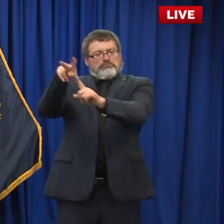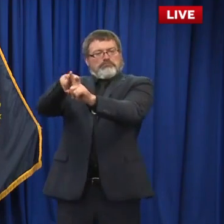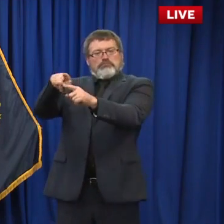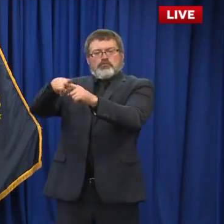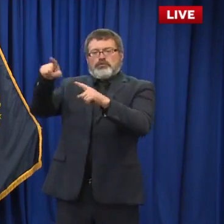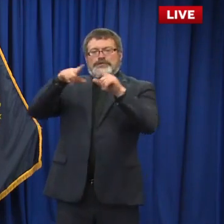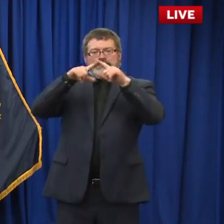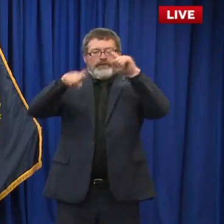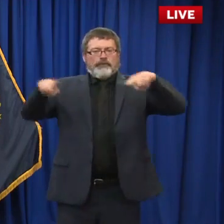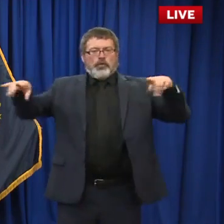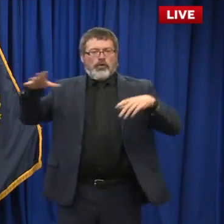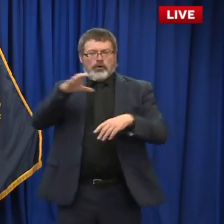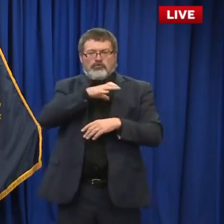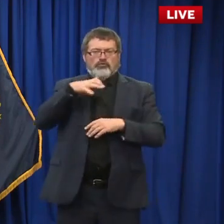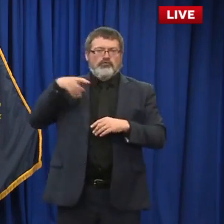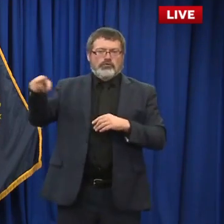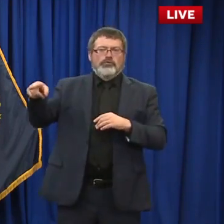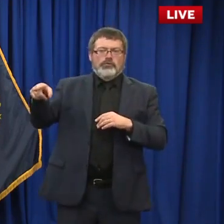THEY'RE THE ONES THAT HAVE THE GREATEST AMOUNT OF STAKEHOLDER INPUT.